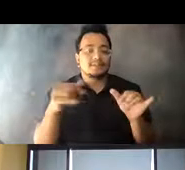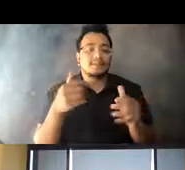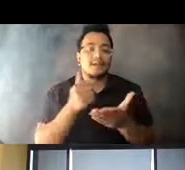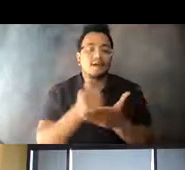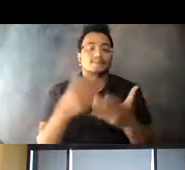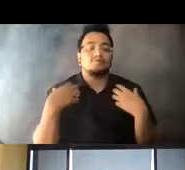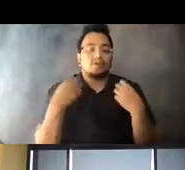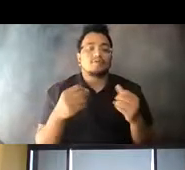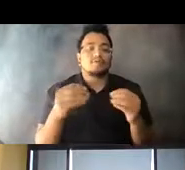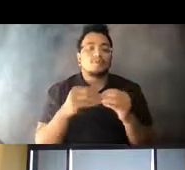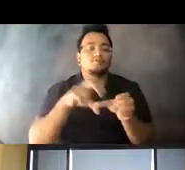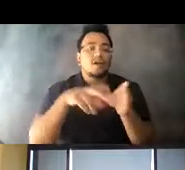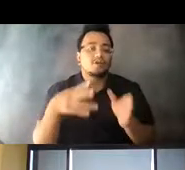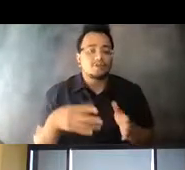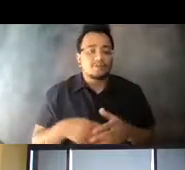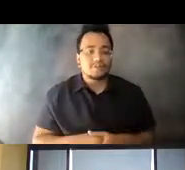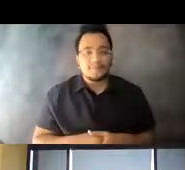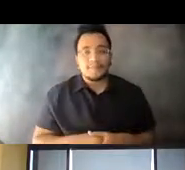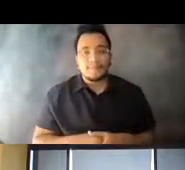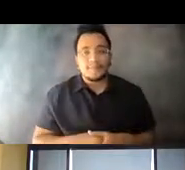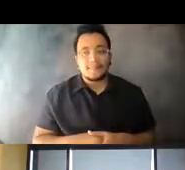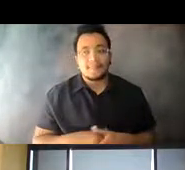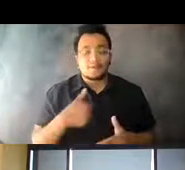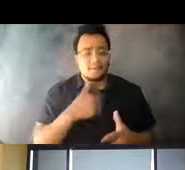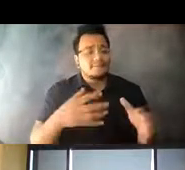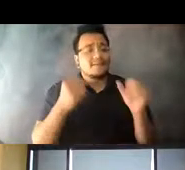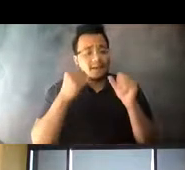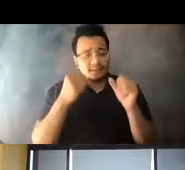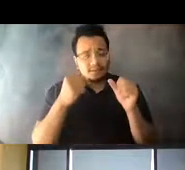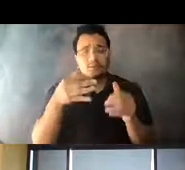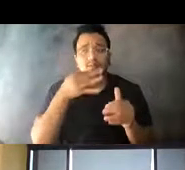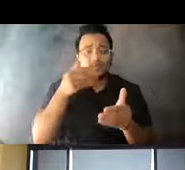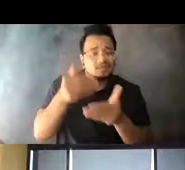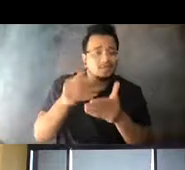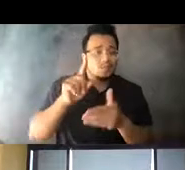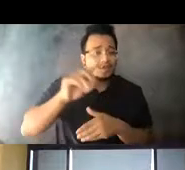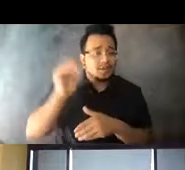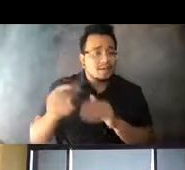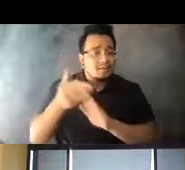14:44:00 As I mentioned, we were quick to return to close to 100% of operations in June,